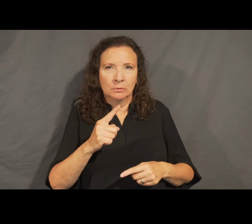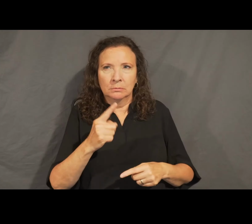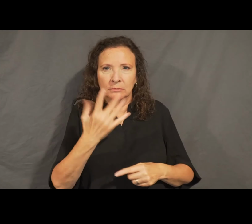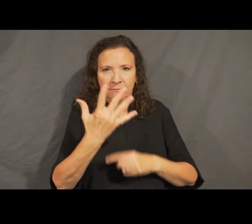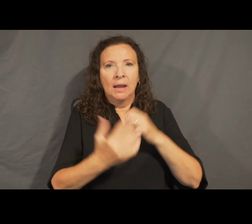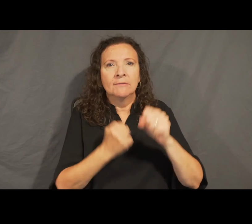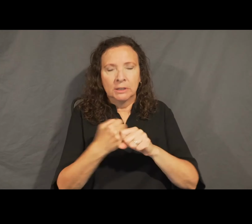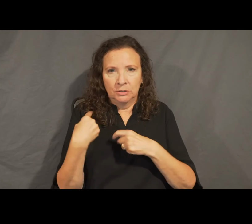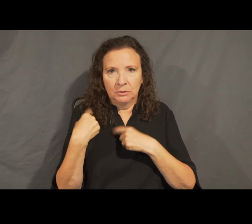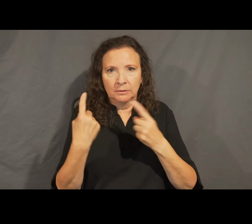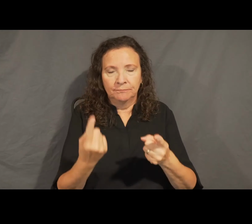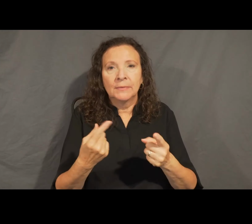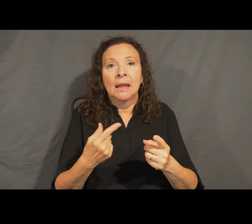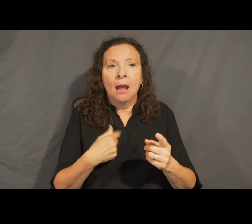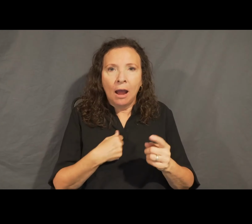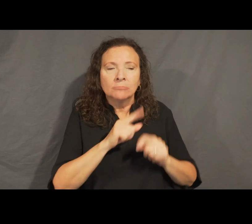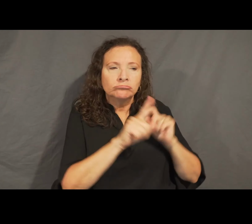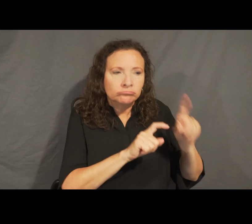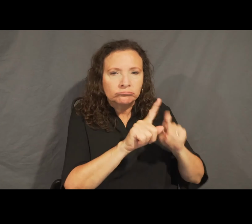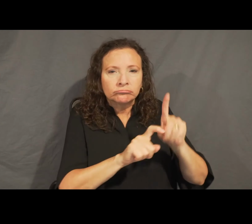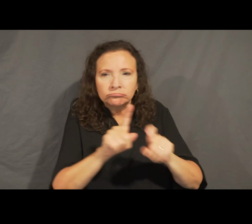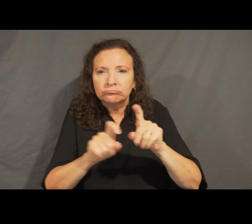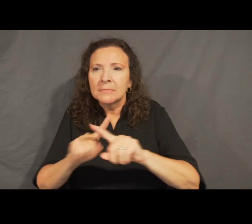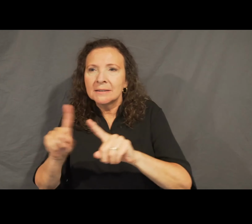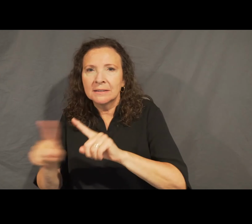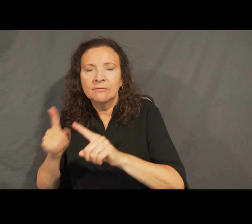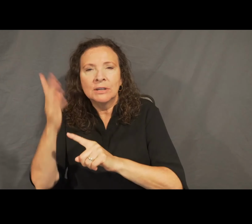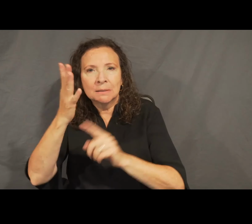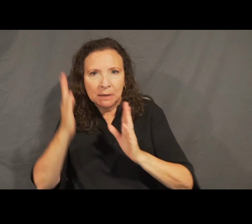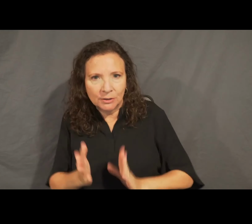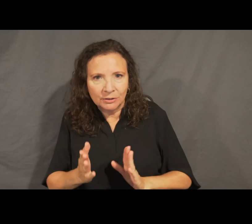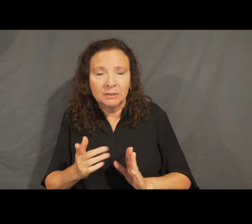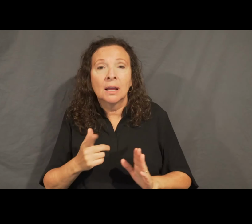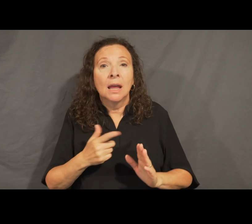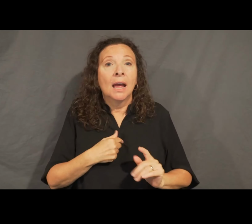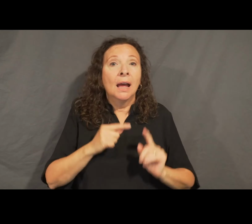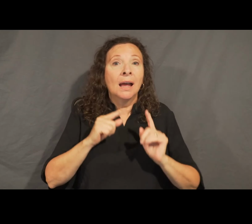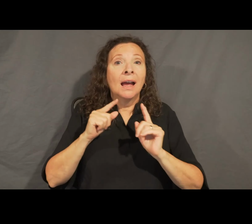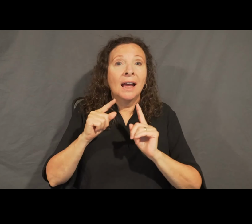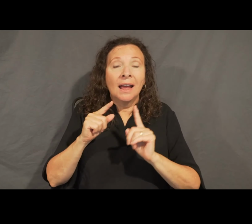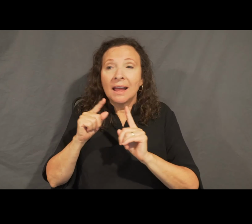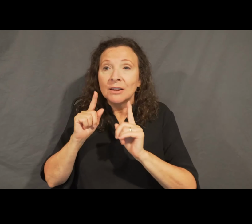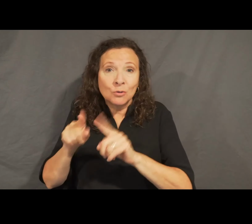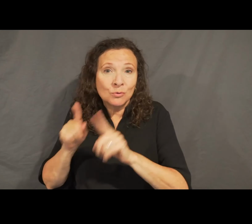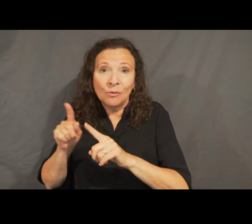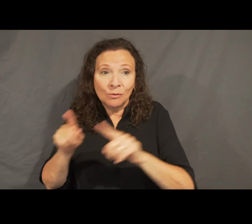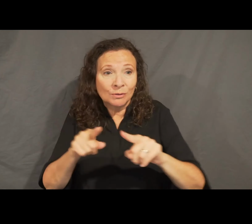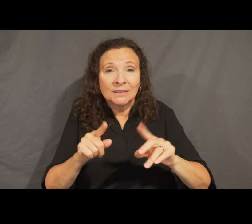also. I'm surrounded by people that do this for a living.